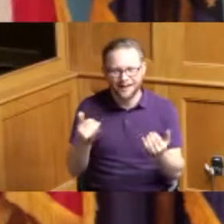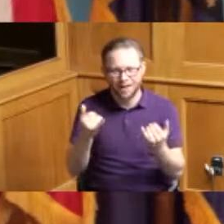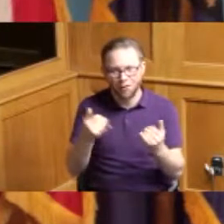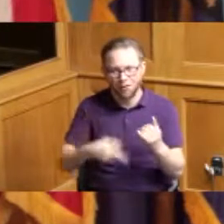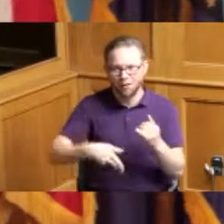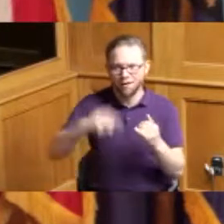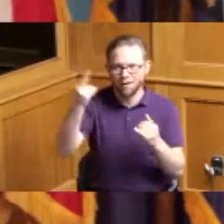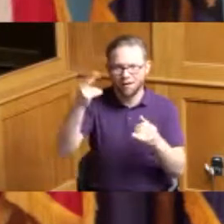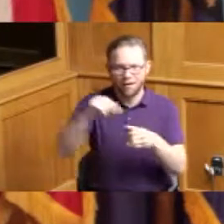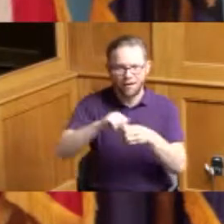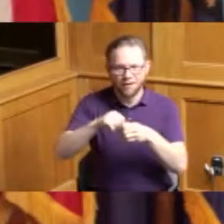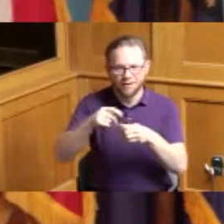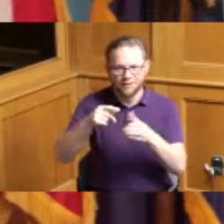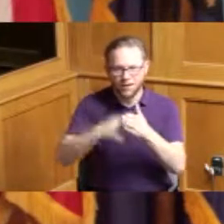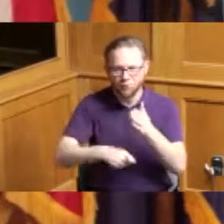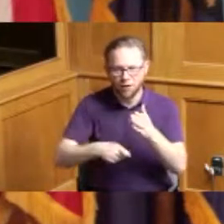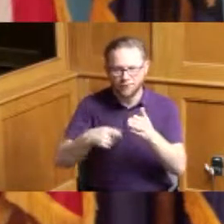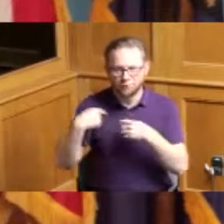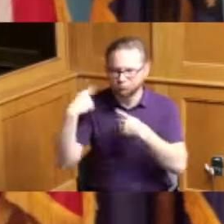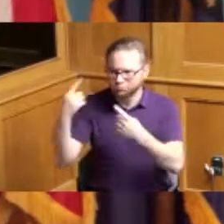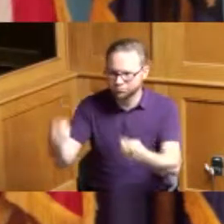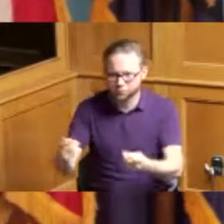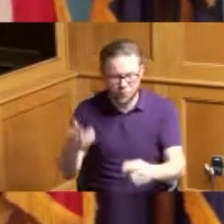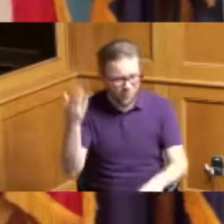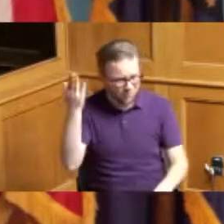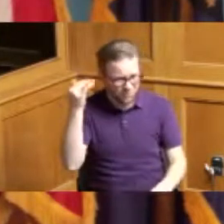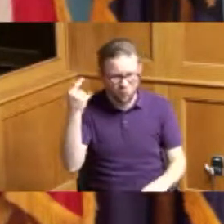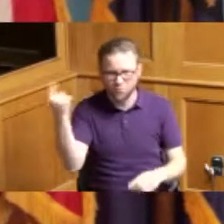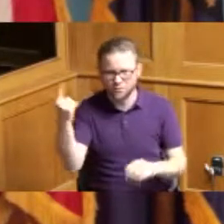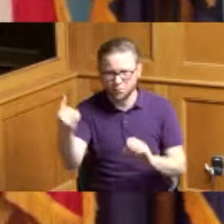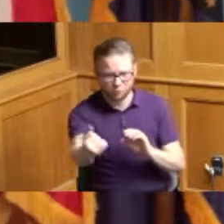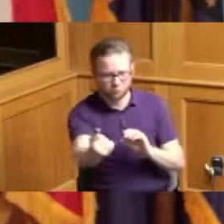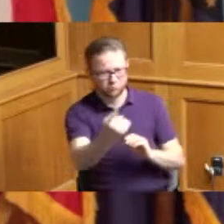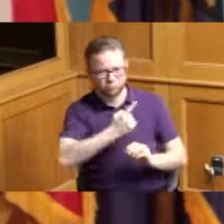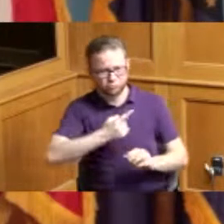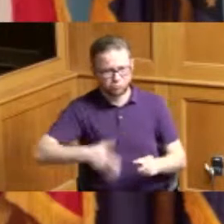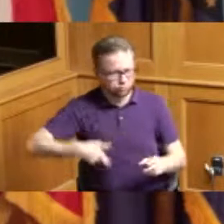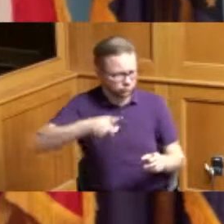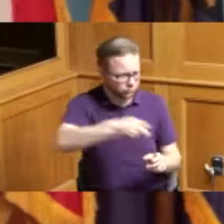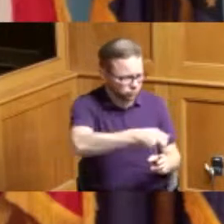than we've ever had when we had someone coming out pumping our gas so I don't want to give